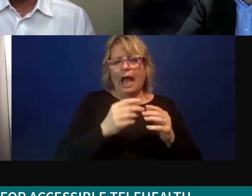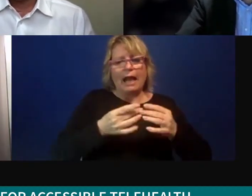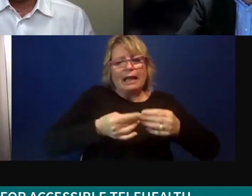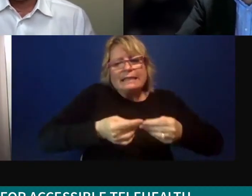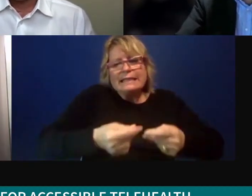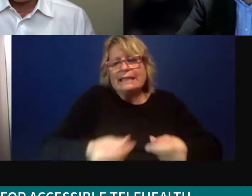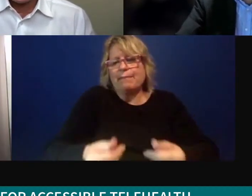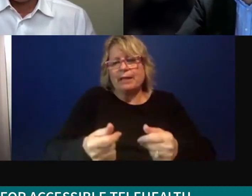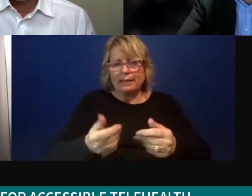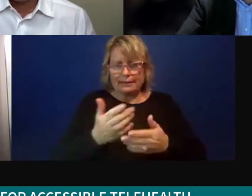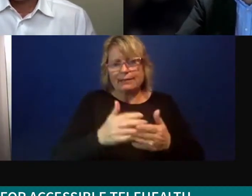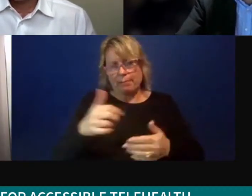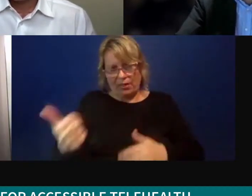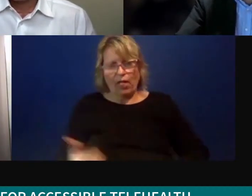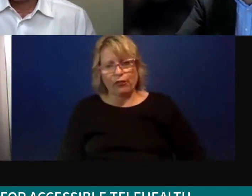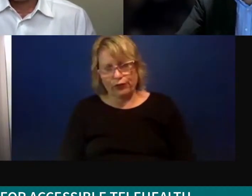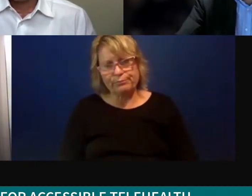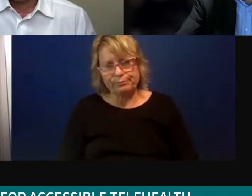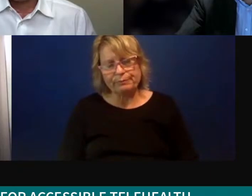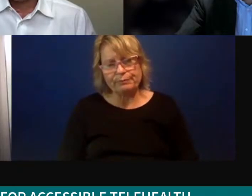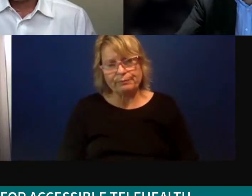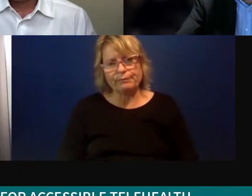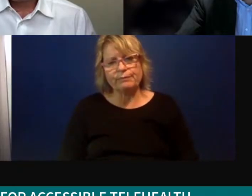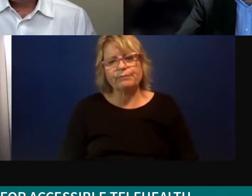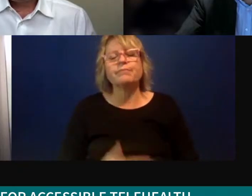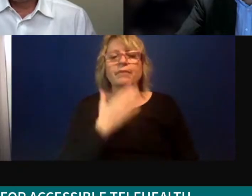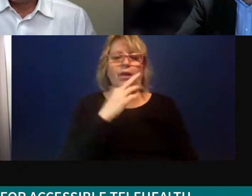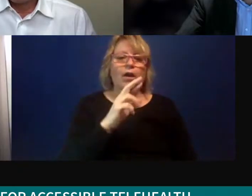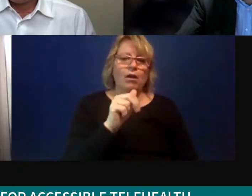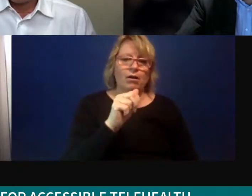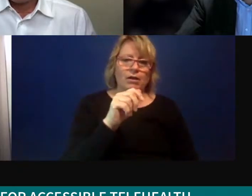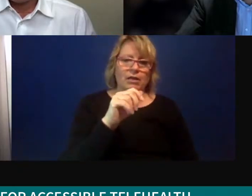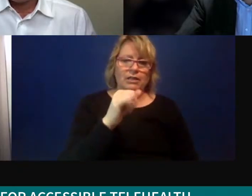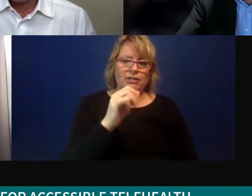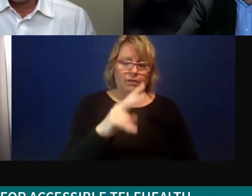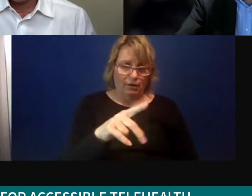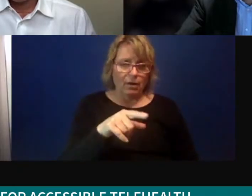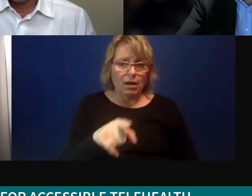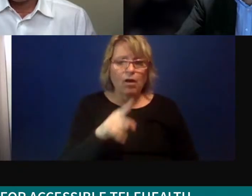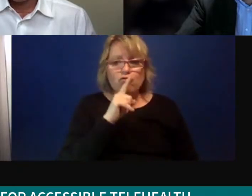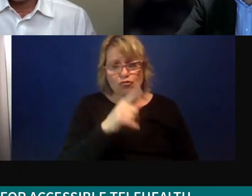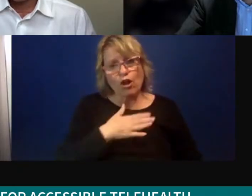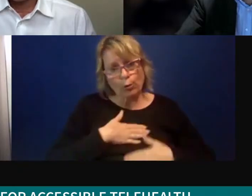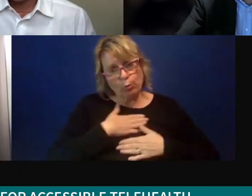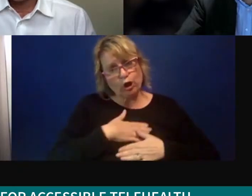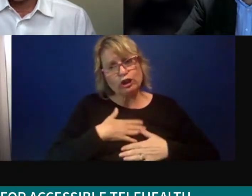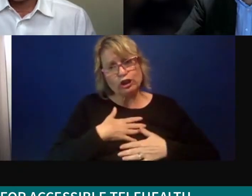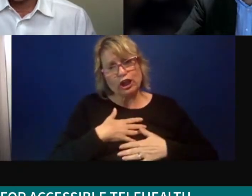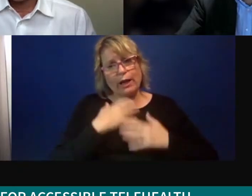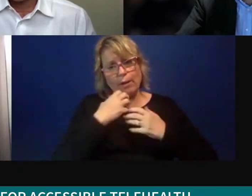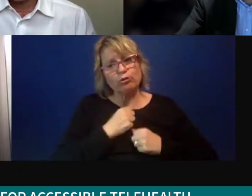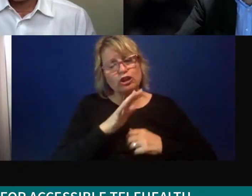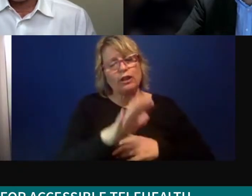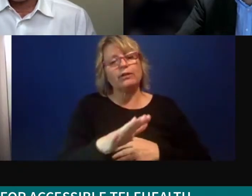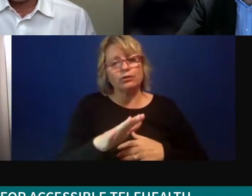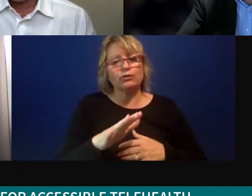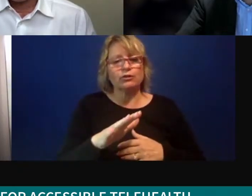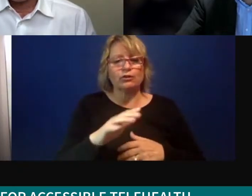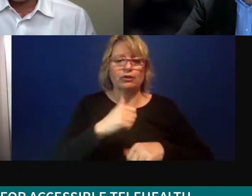Christopher Sharp: Thanks, Rajiv. I wanna emphasize two comments you made. One is I really appreciate the framing of communications technologies